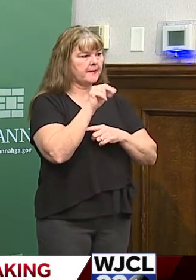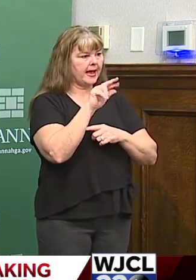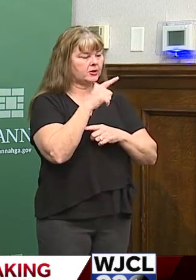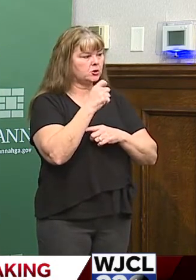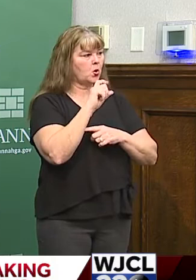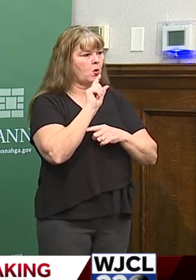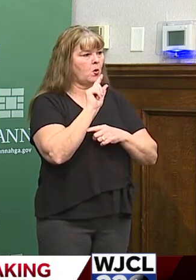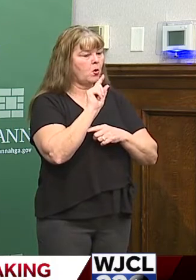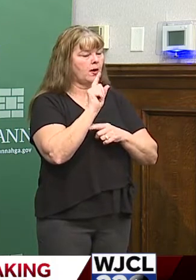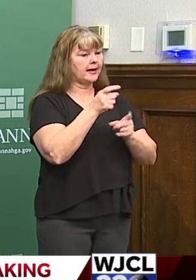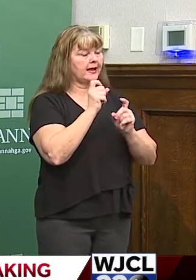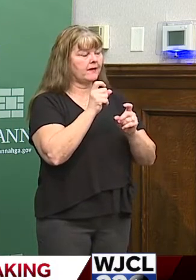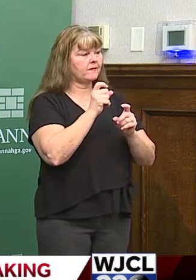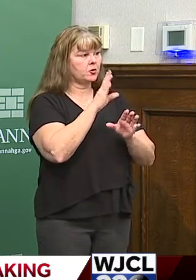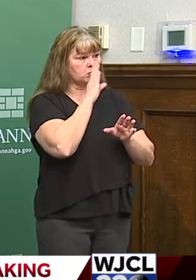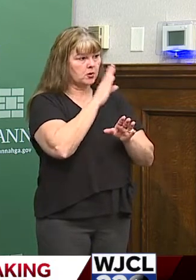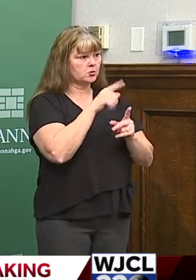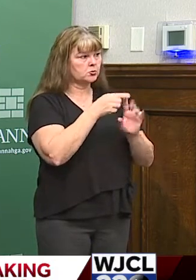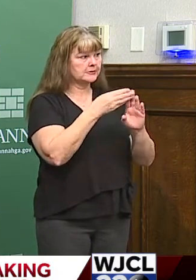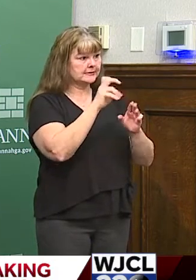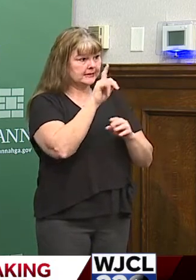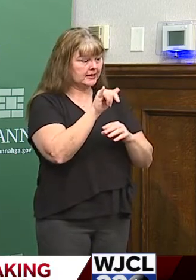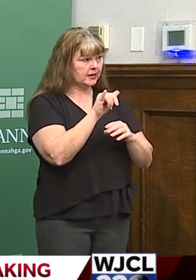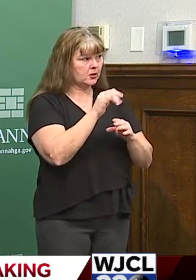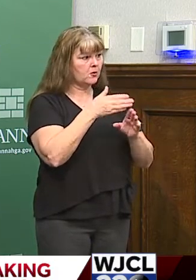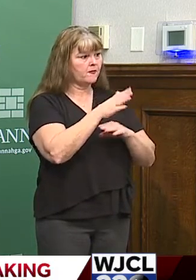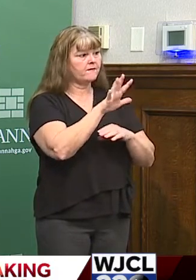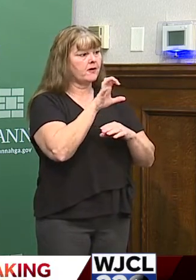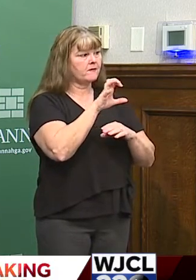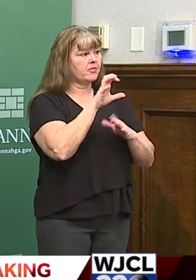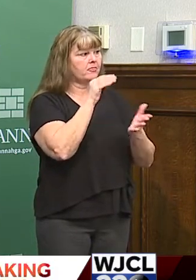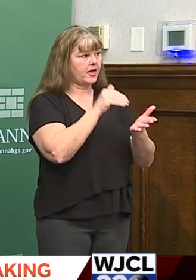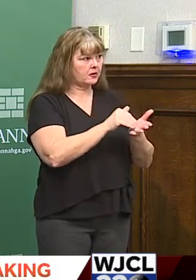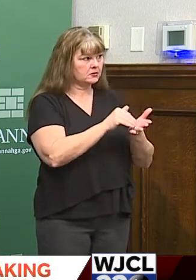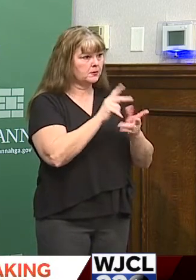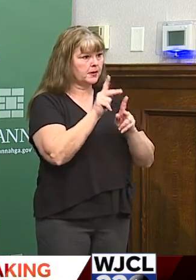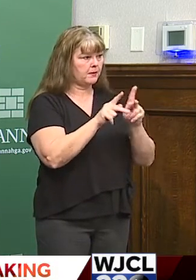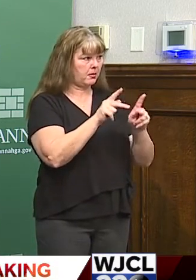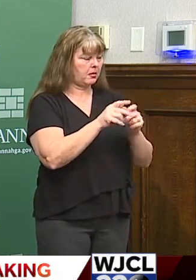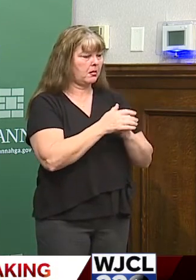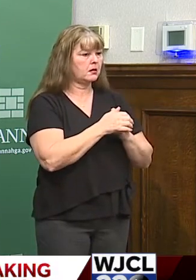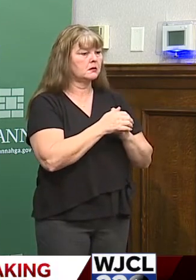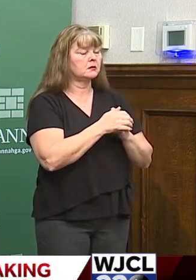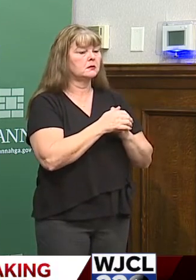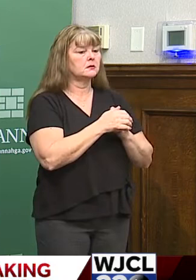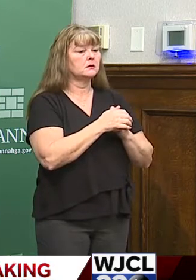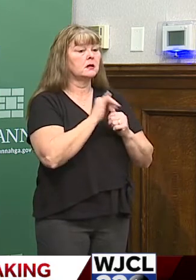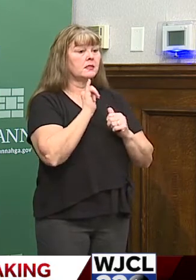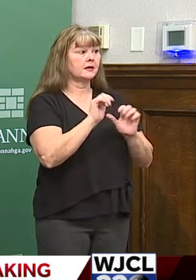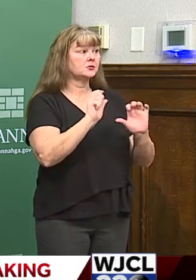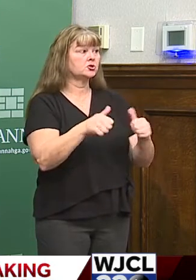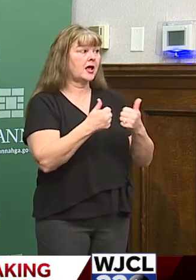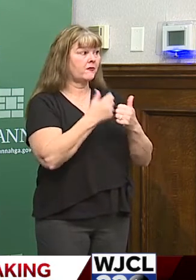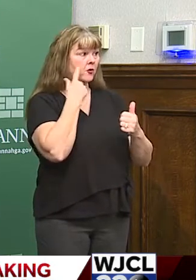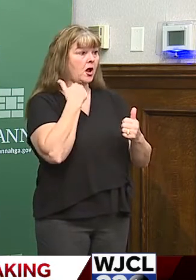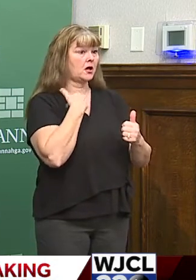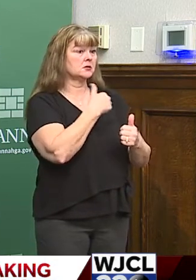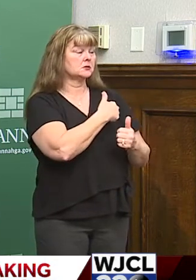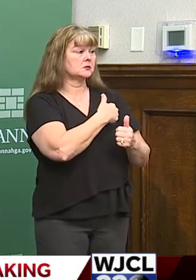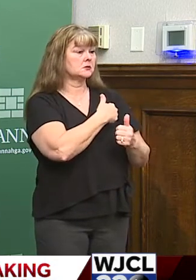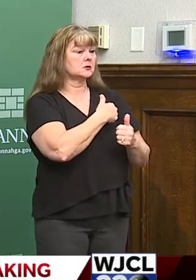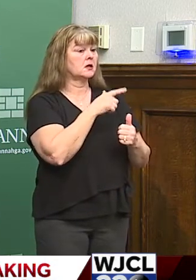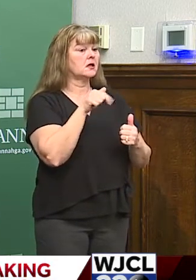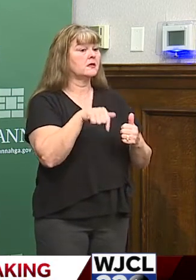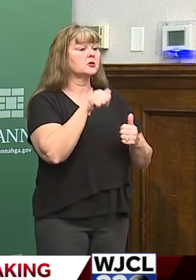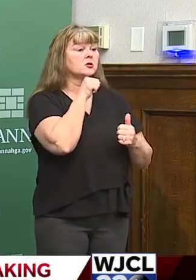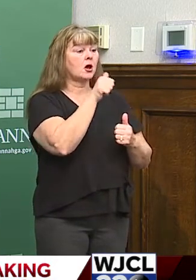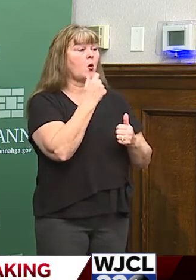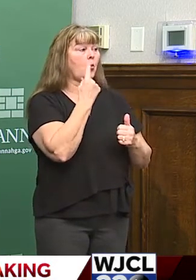PACKAGE, SO TO SPEAK, IT ONLY AFFECTS -- IT IS GIVEN DIRECTLY TO CITIES OVER $500 -- OVER 500,000 PEOPLE.